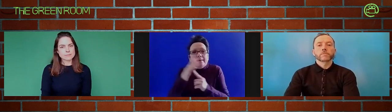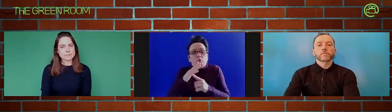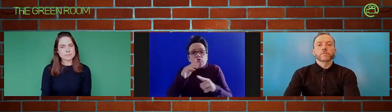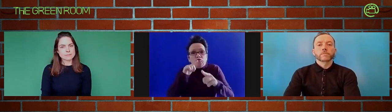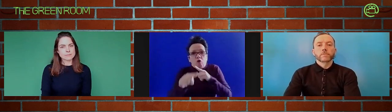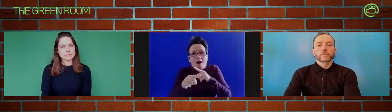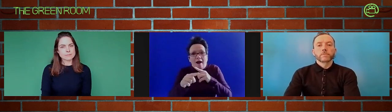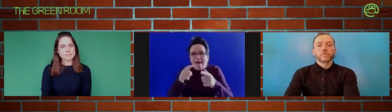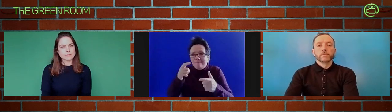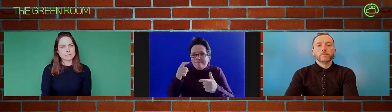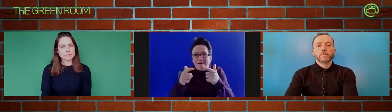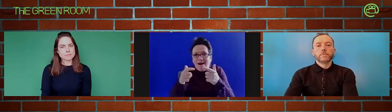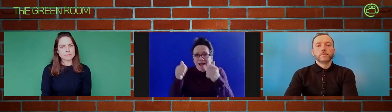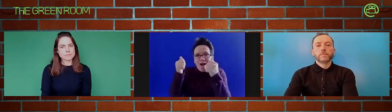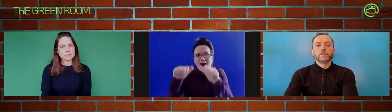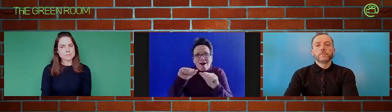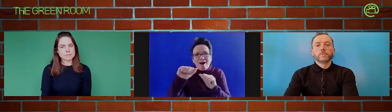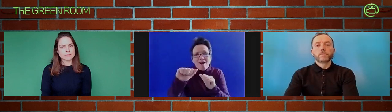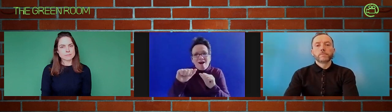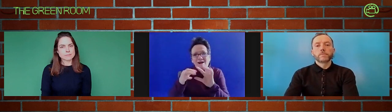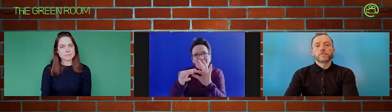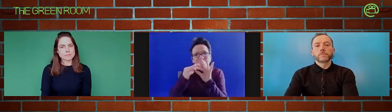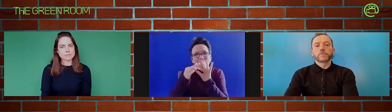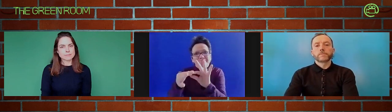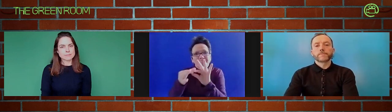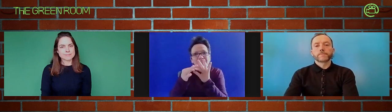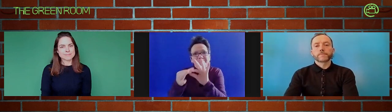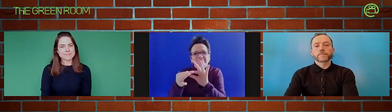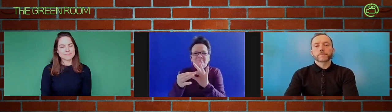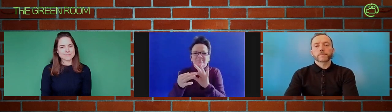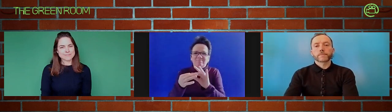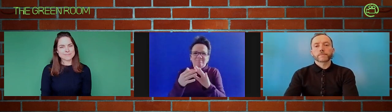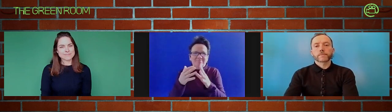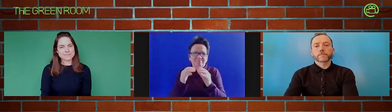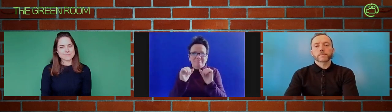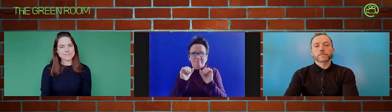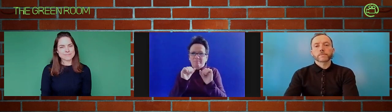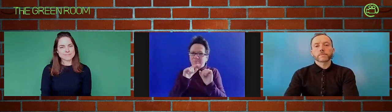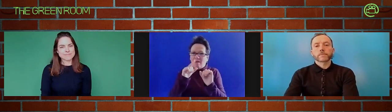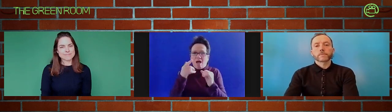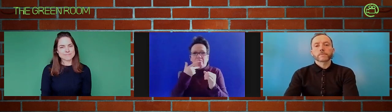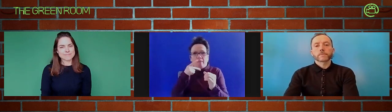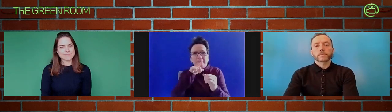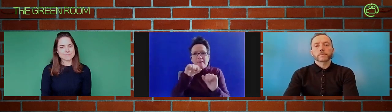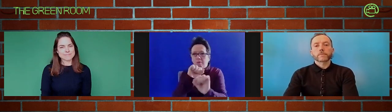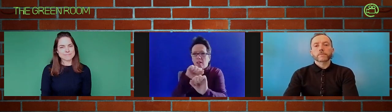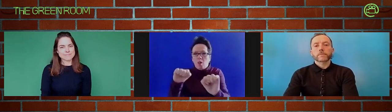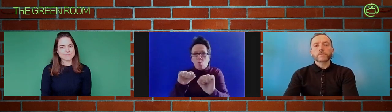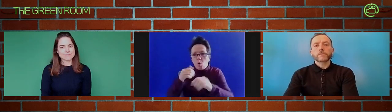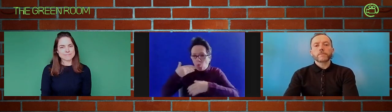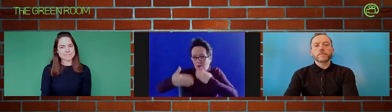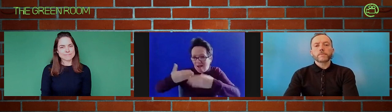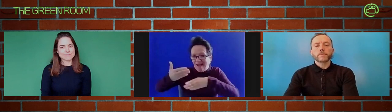those allies and those people who are actively supporting deaf artists and just deaf